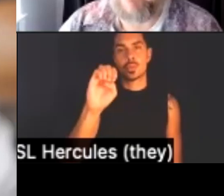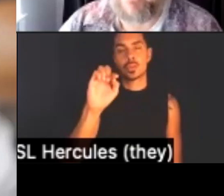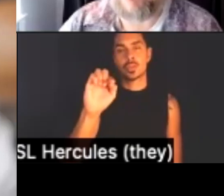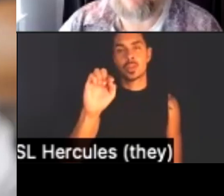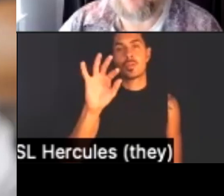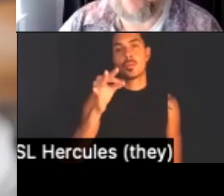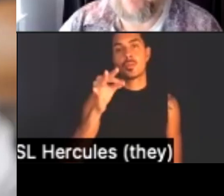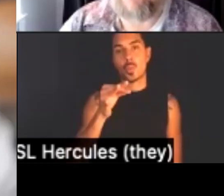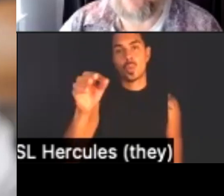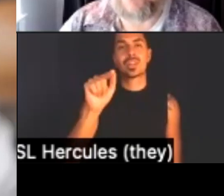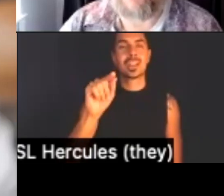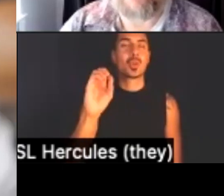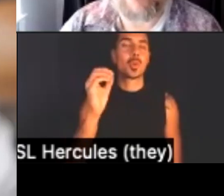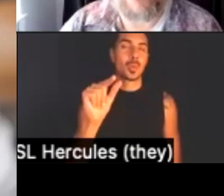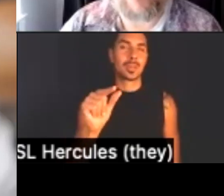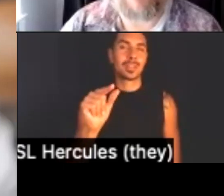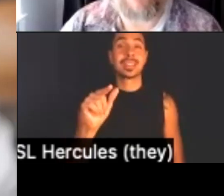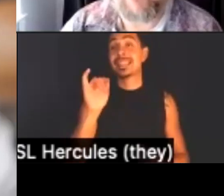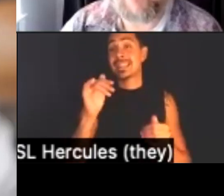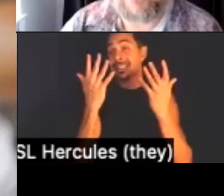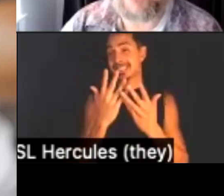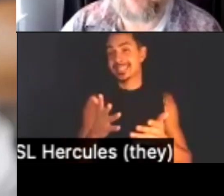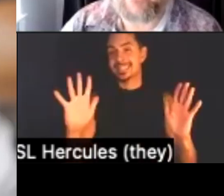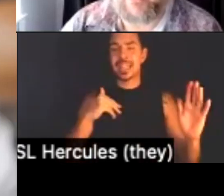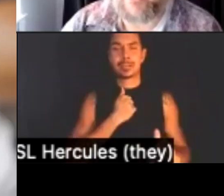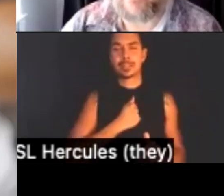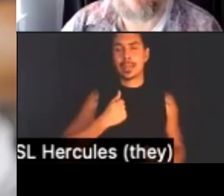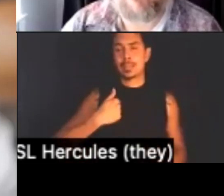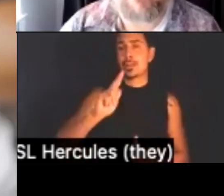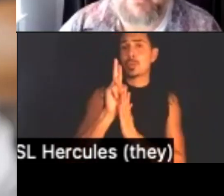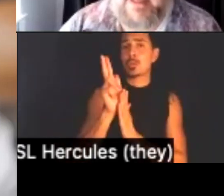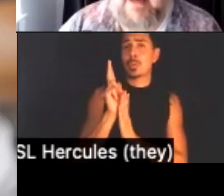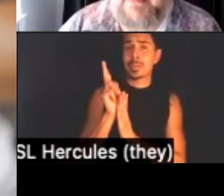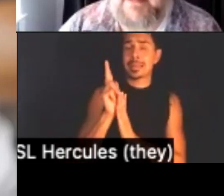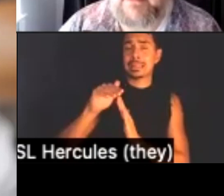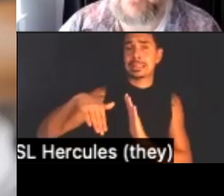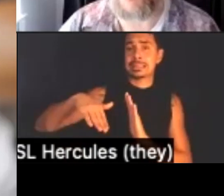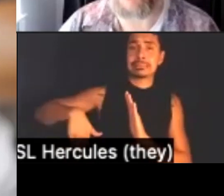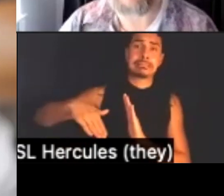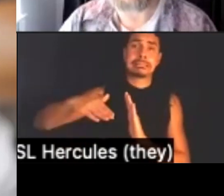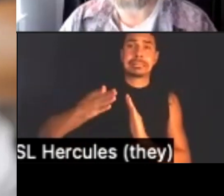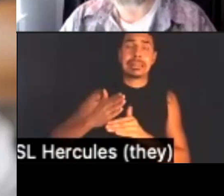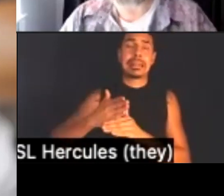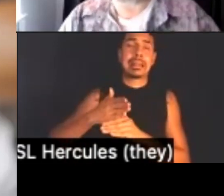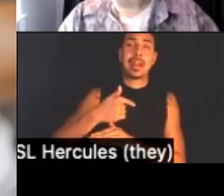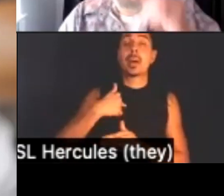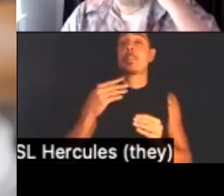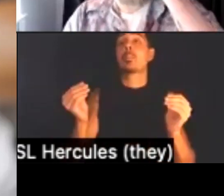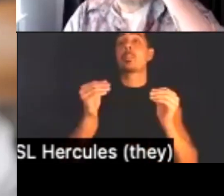And that is what I have for you. And I'm sorry that I am three minutes over. I am more than happy to stay longer